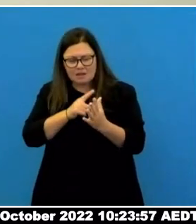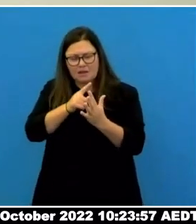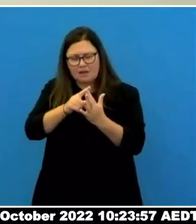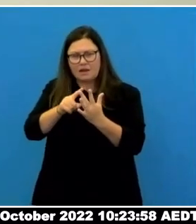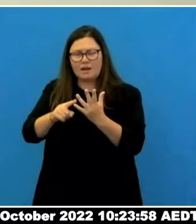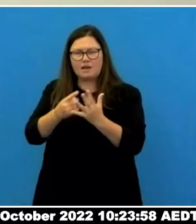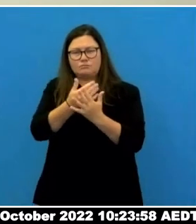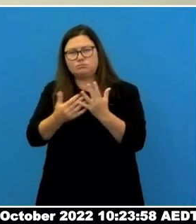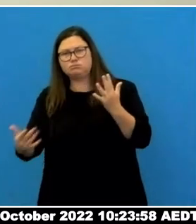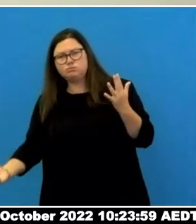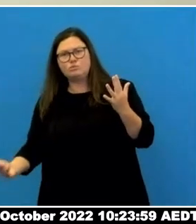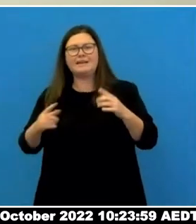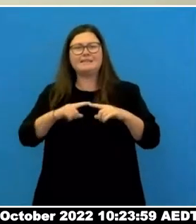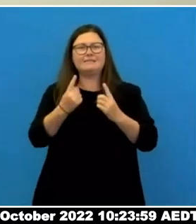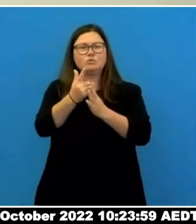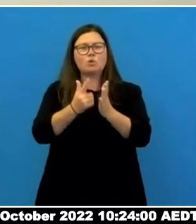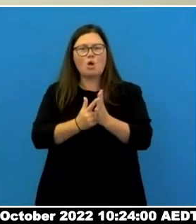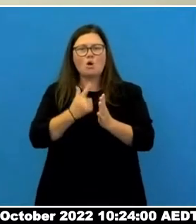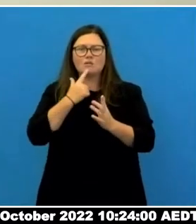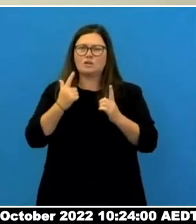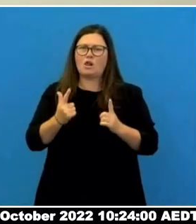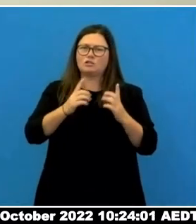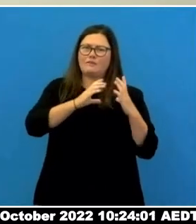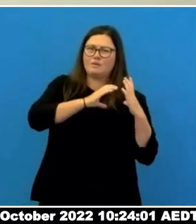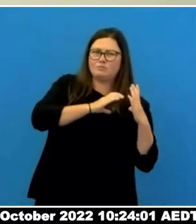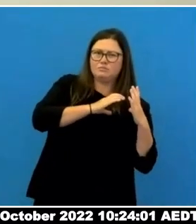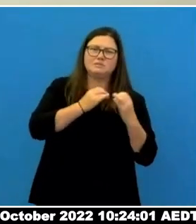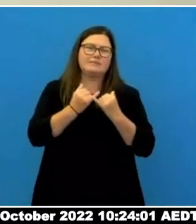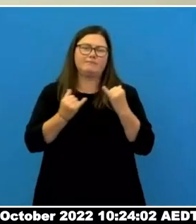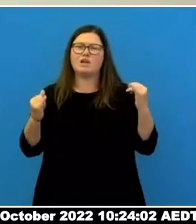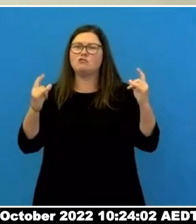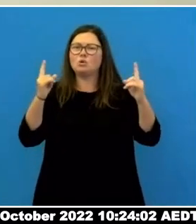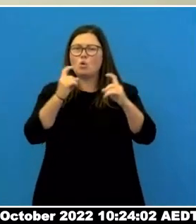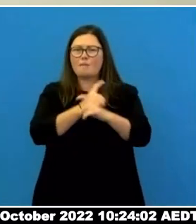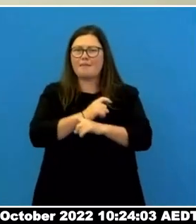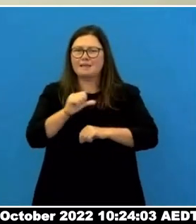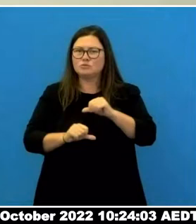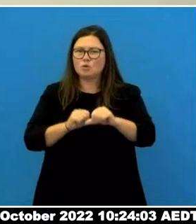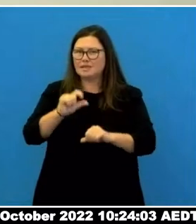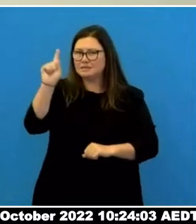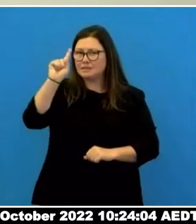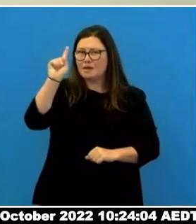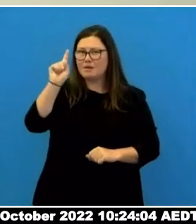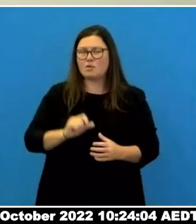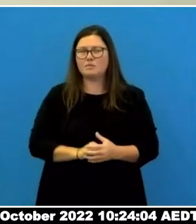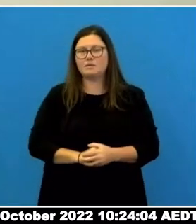based on disability, race, and perhaps even gender. The definition of race discrimination